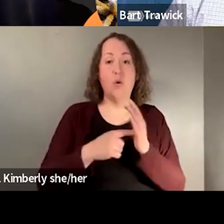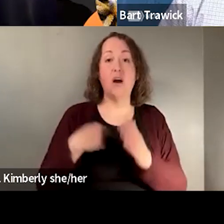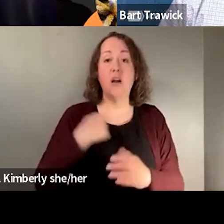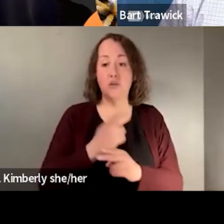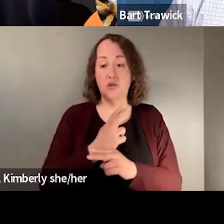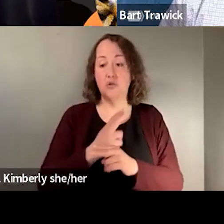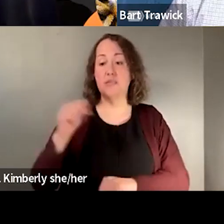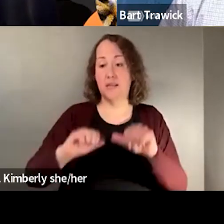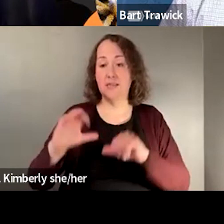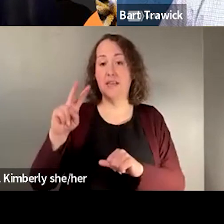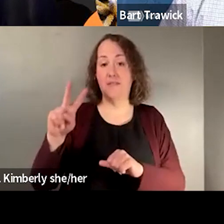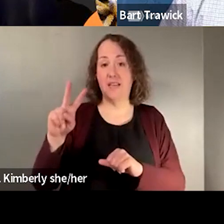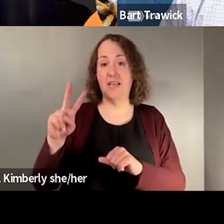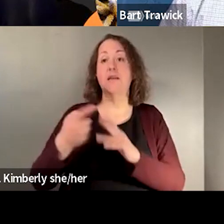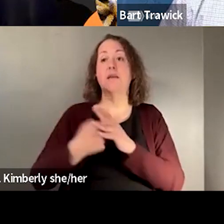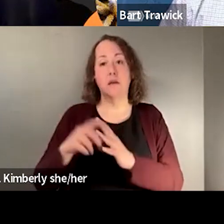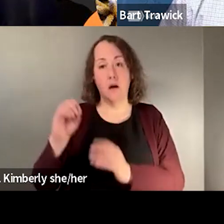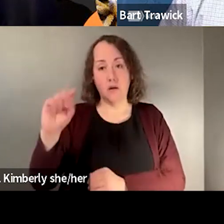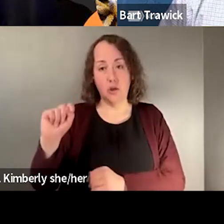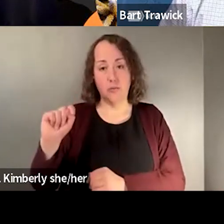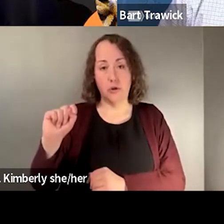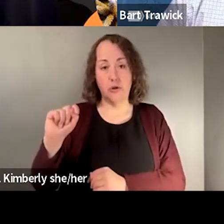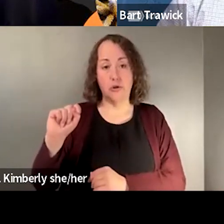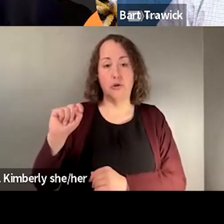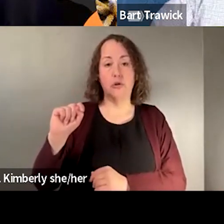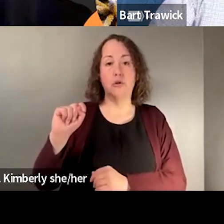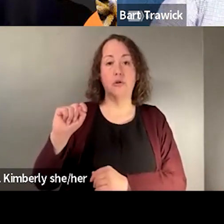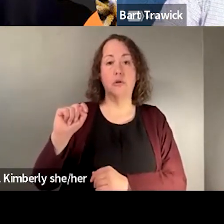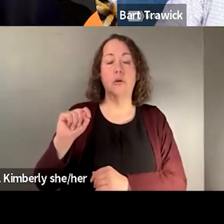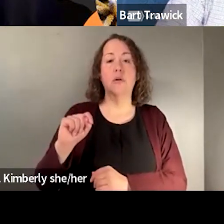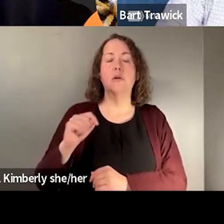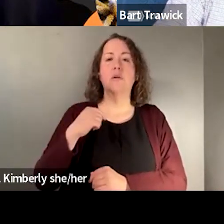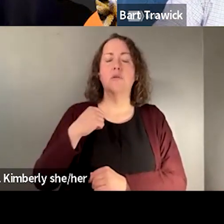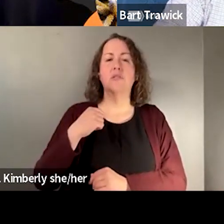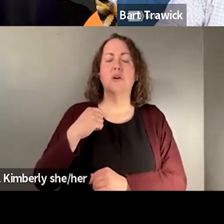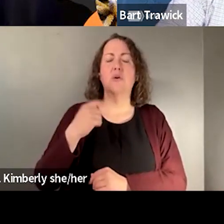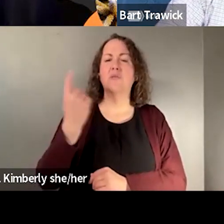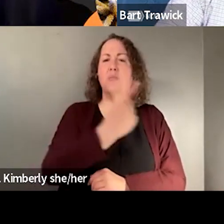we have a question asking if -- if SciENcv can import data